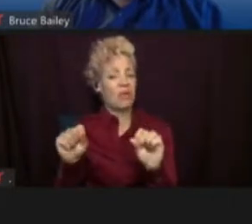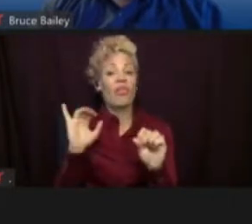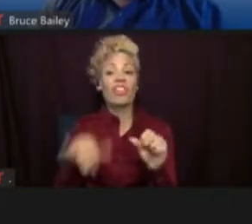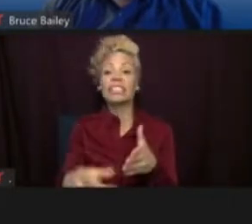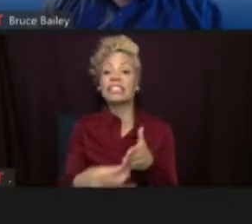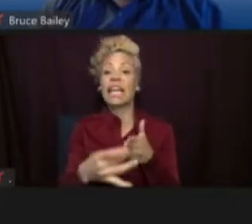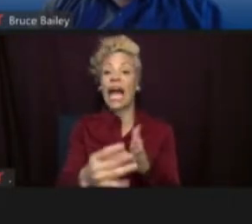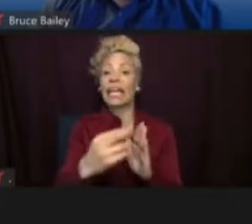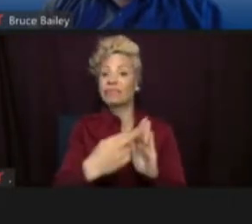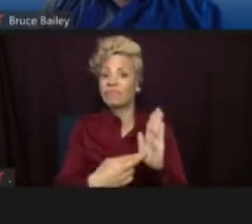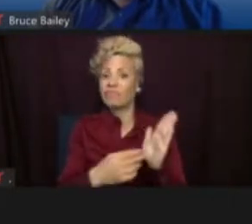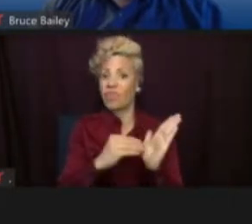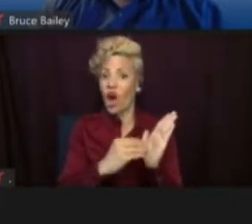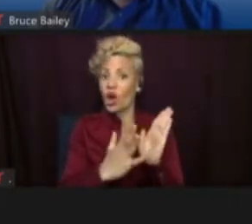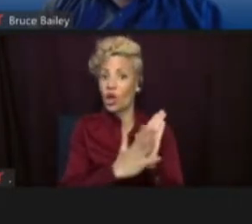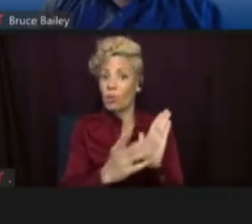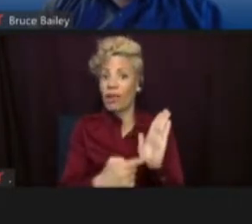as to how that may be made possible.